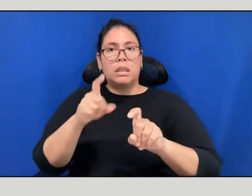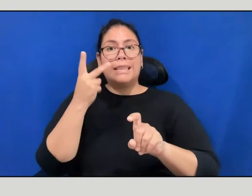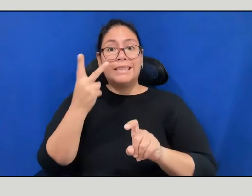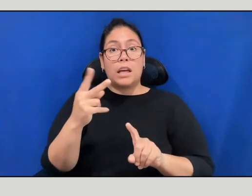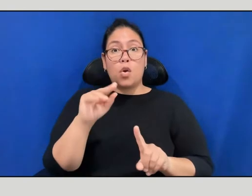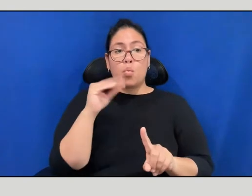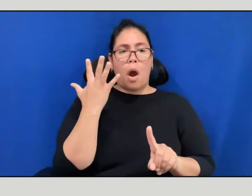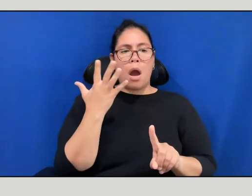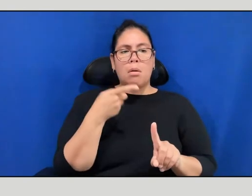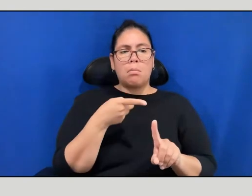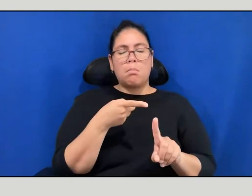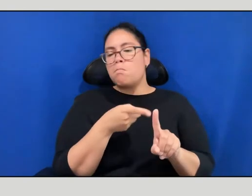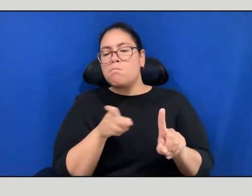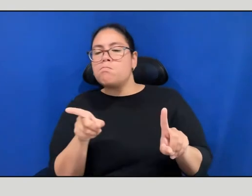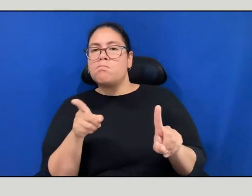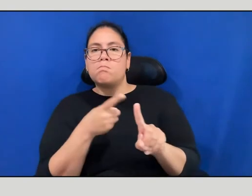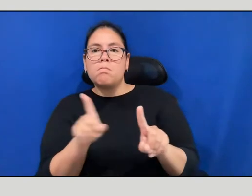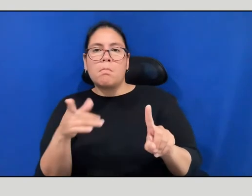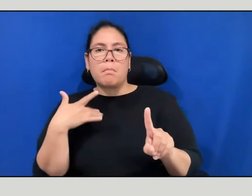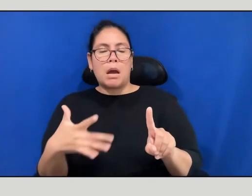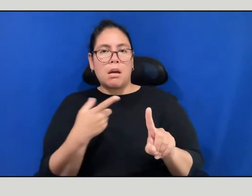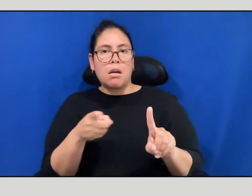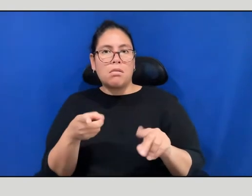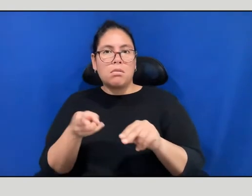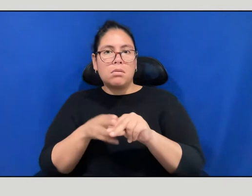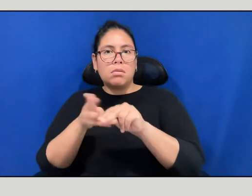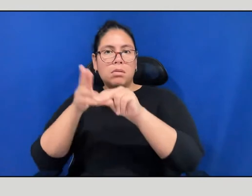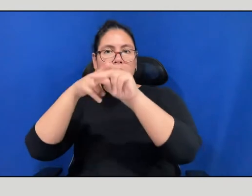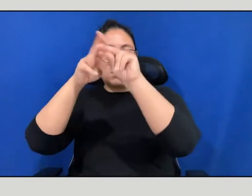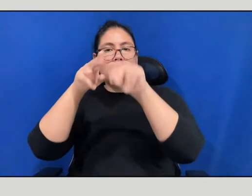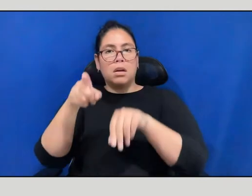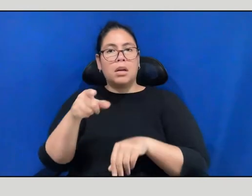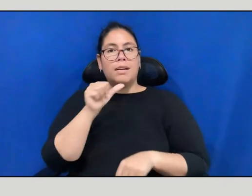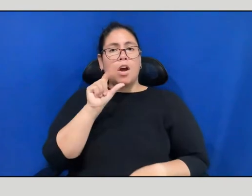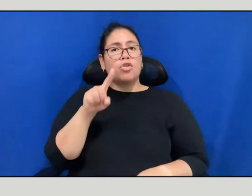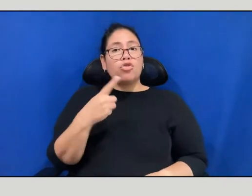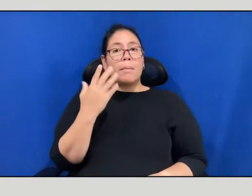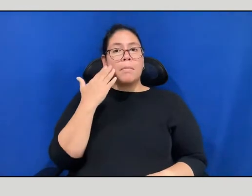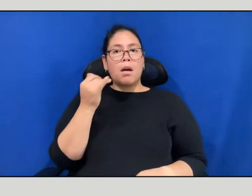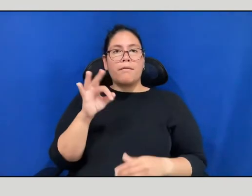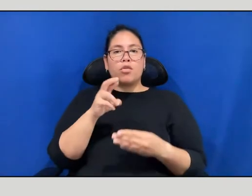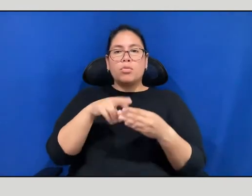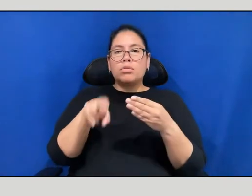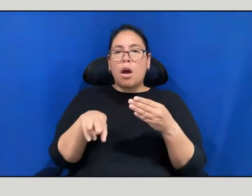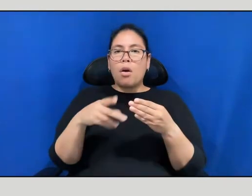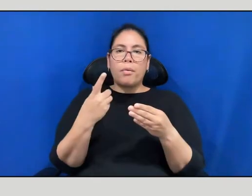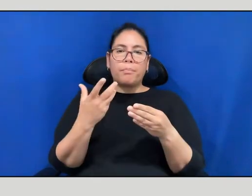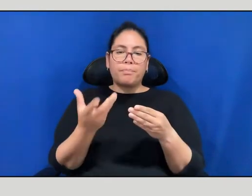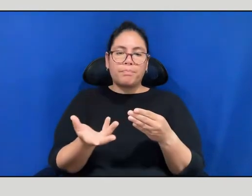because that has been changed, and it's not just the result of US federal discrimination,